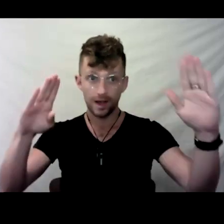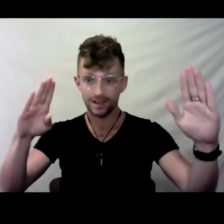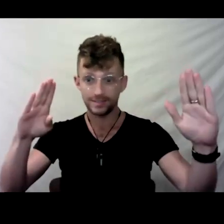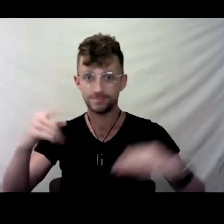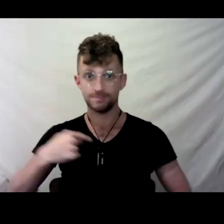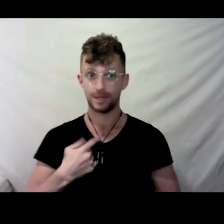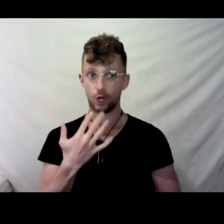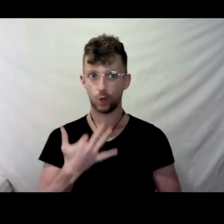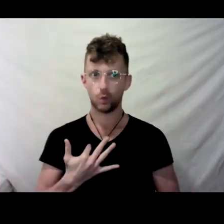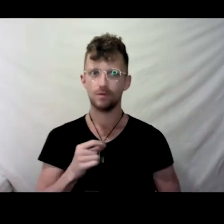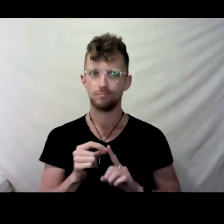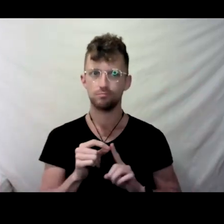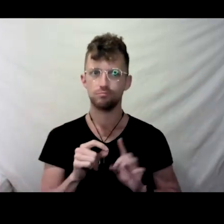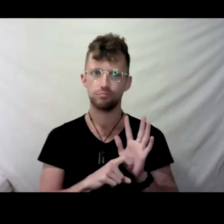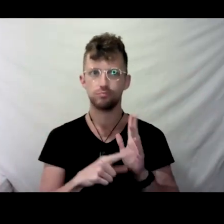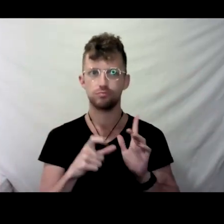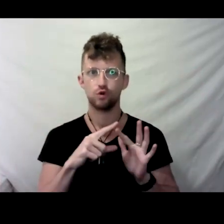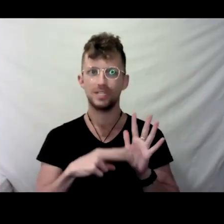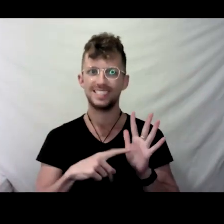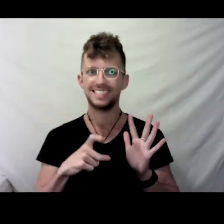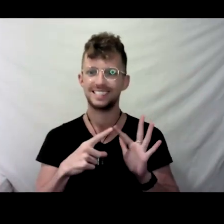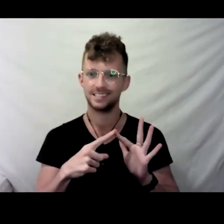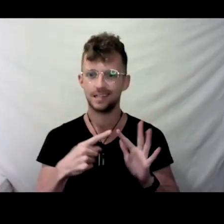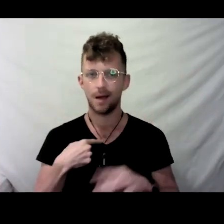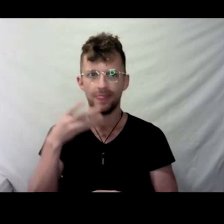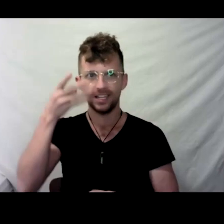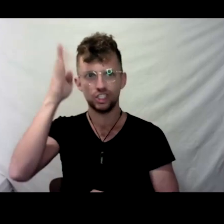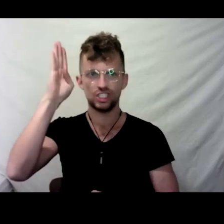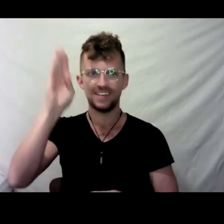and I’m the Chief Executive of the Disabled Persons Assembly of New Zealand.